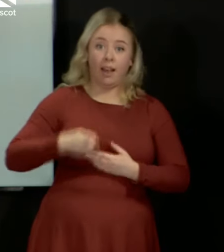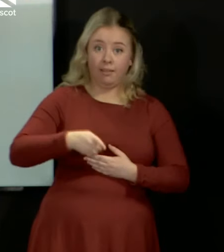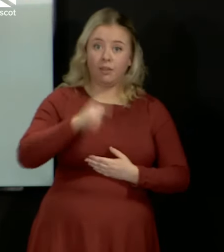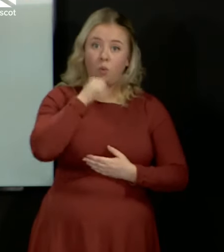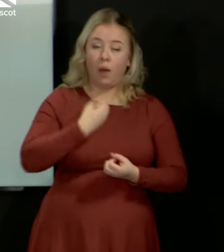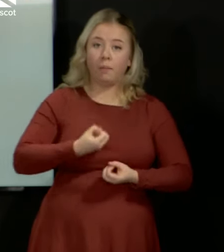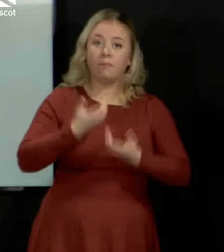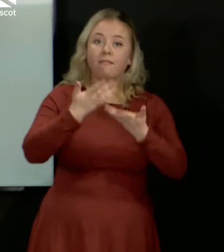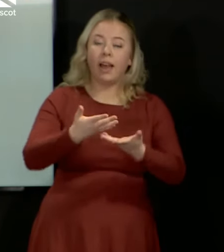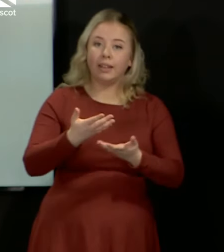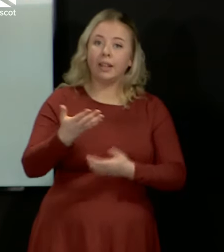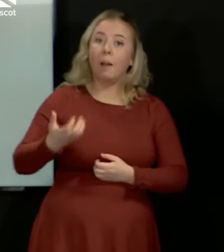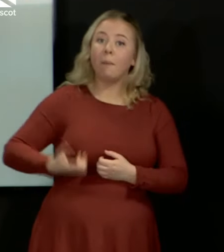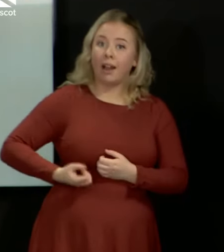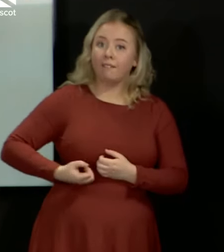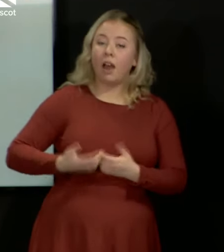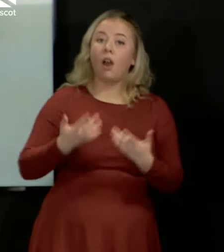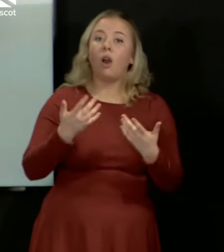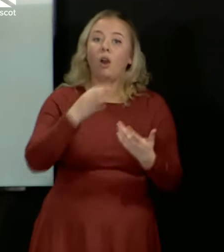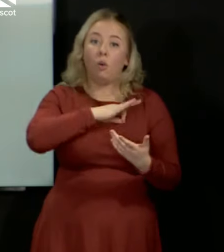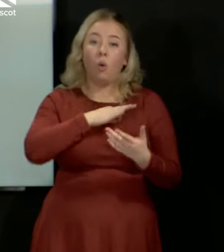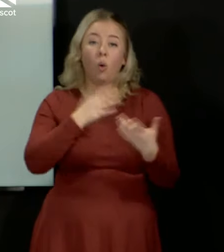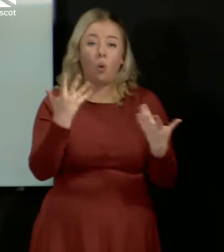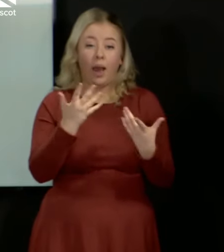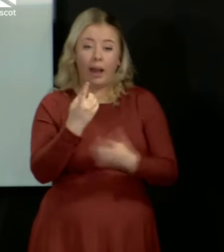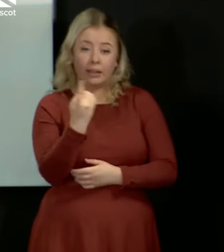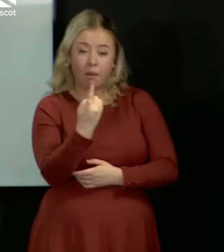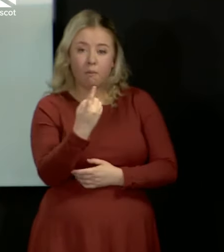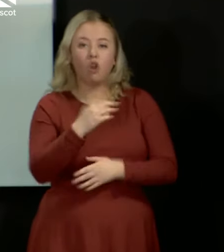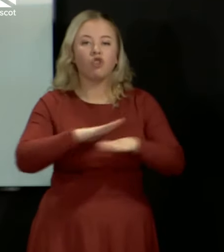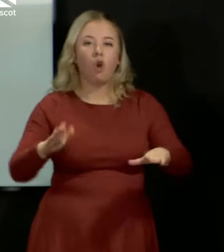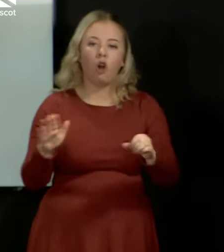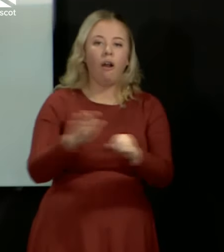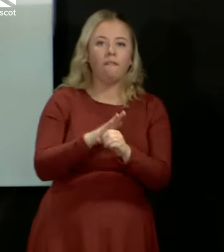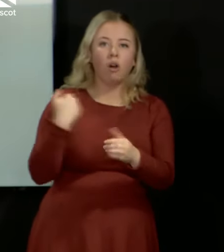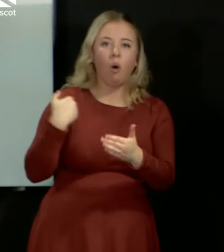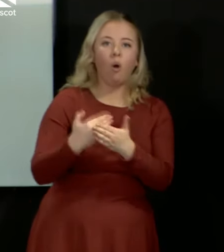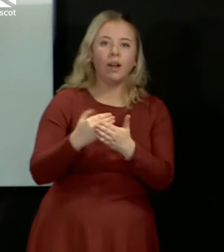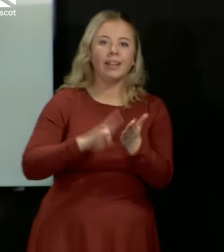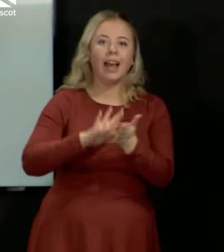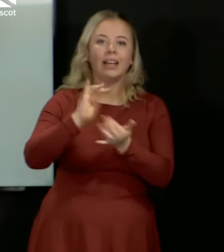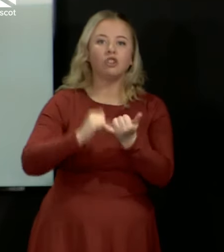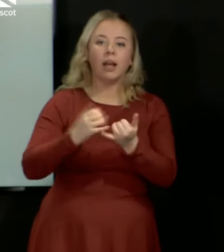circumstances where staff are not covered by membership of an existing NHS Pension Scheme